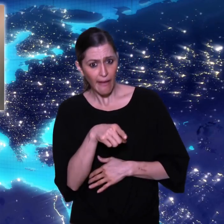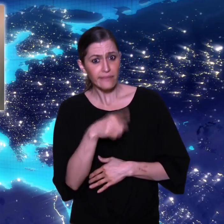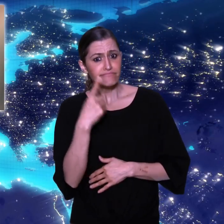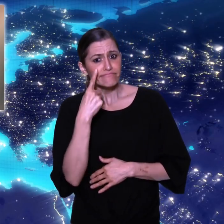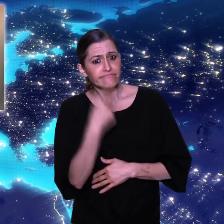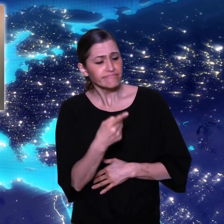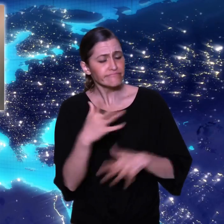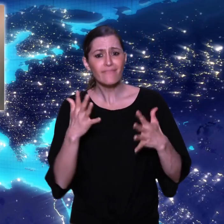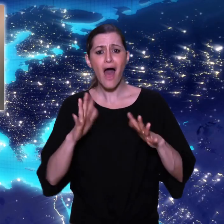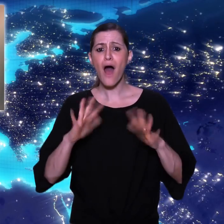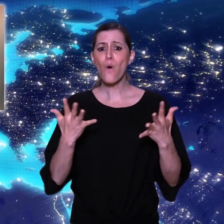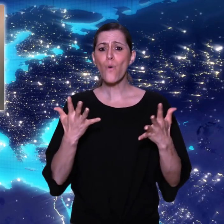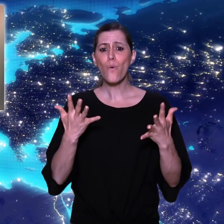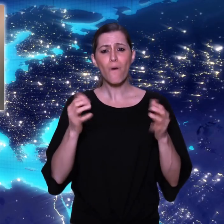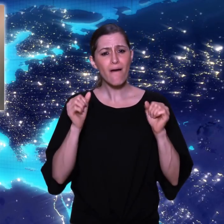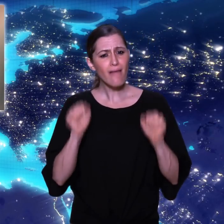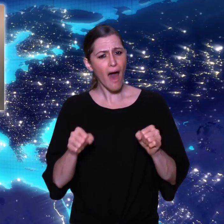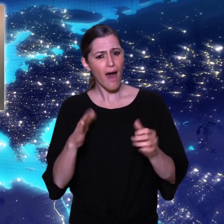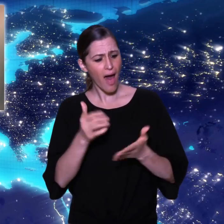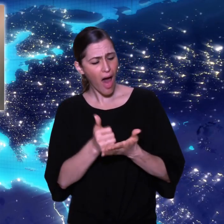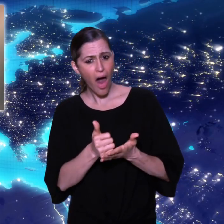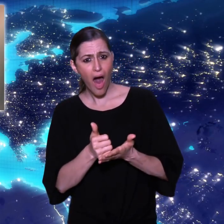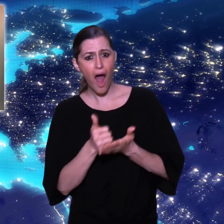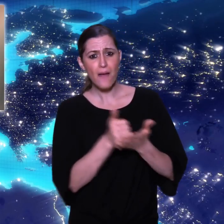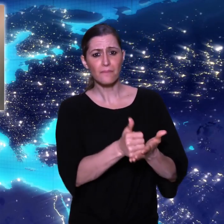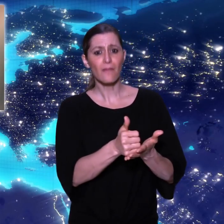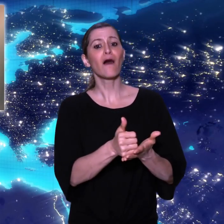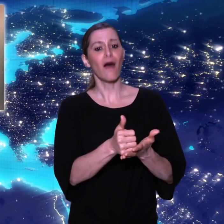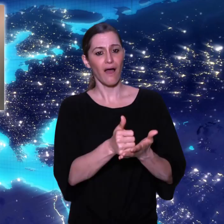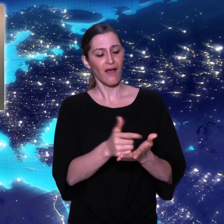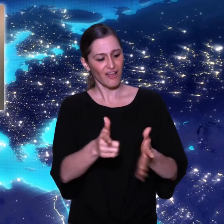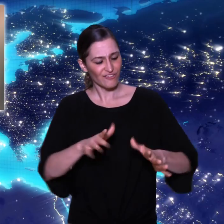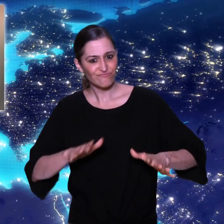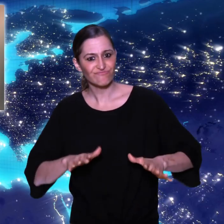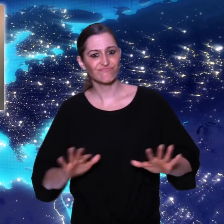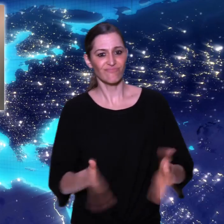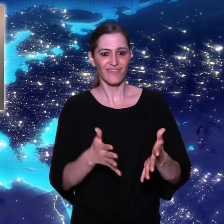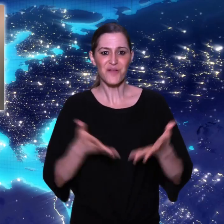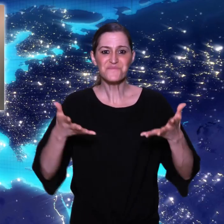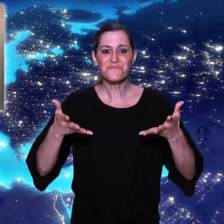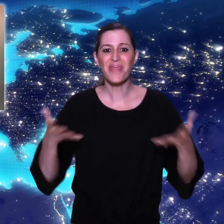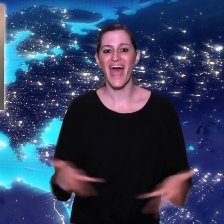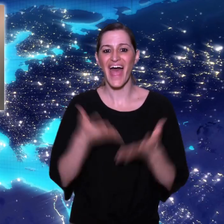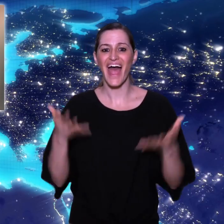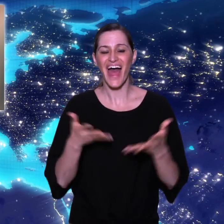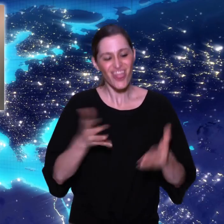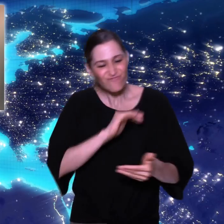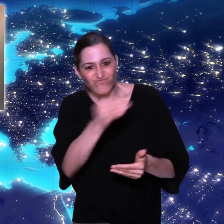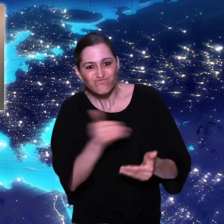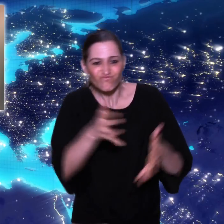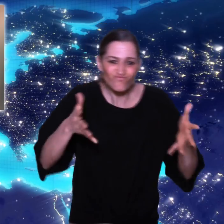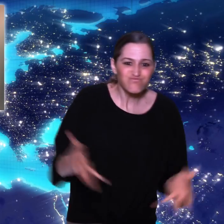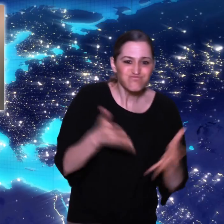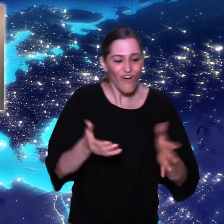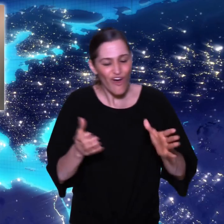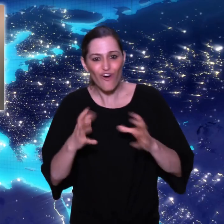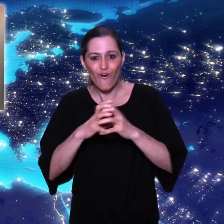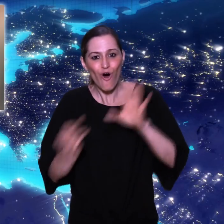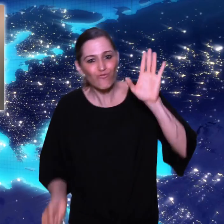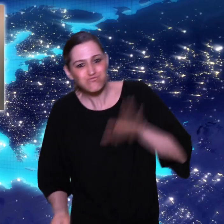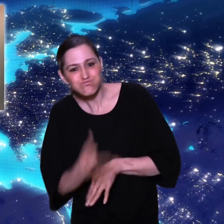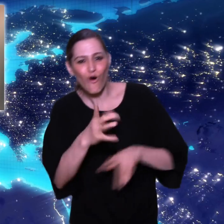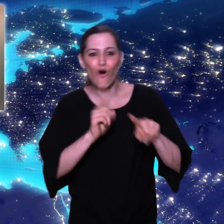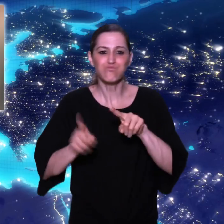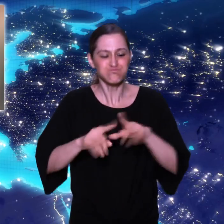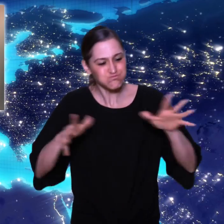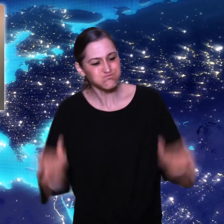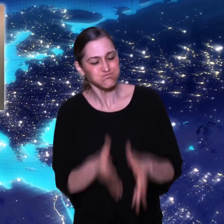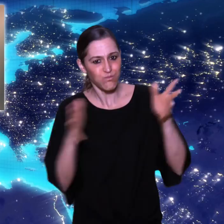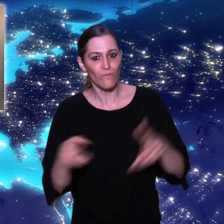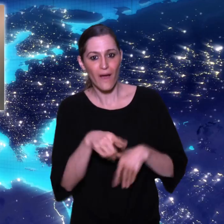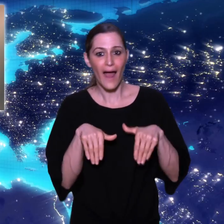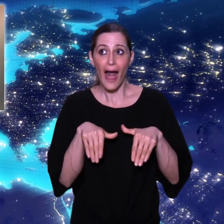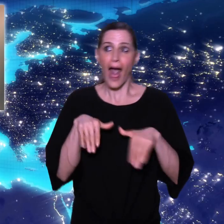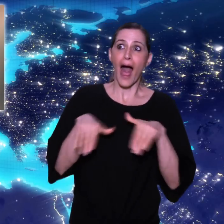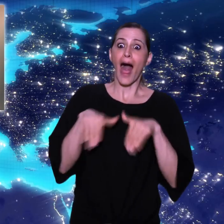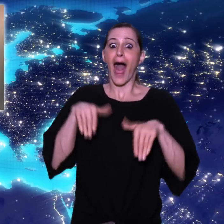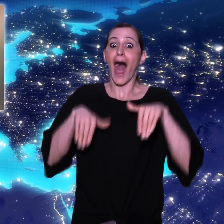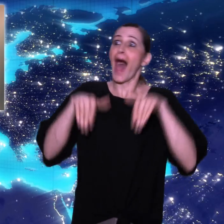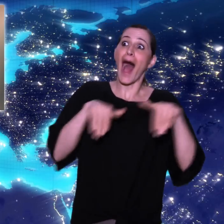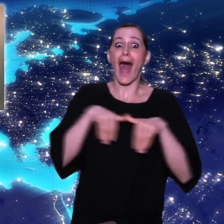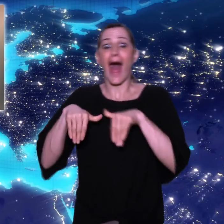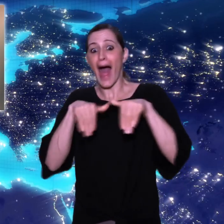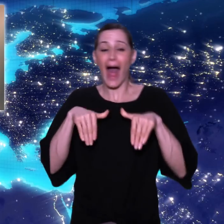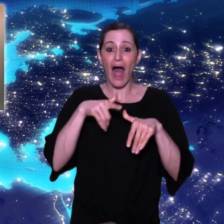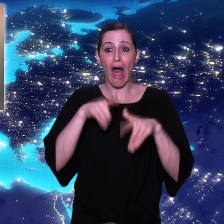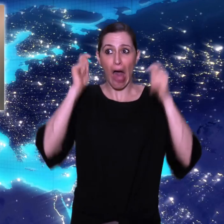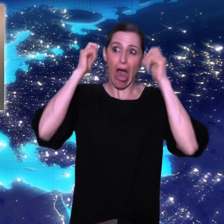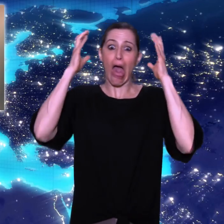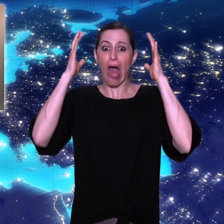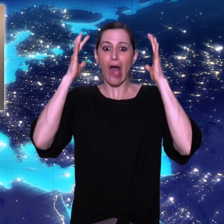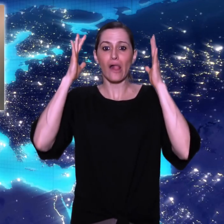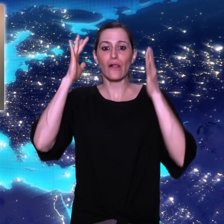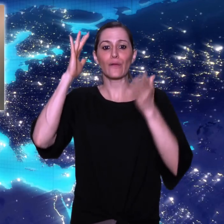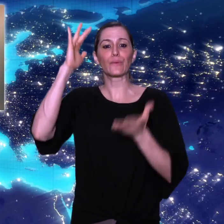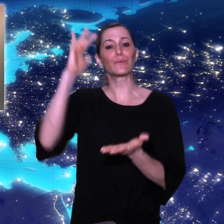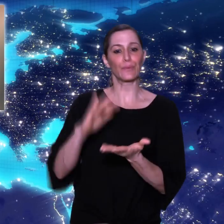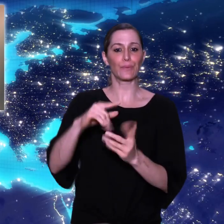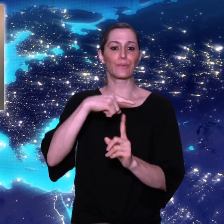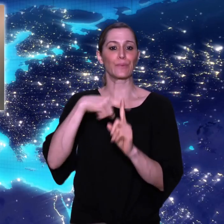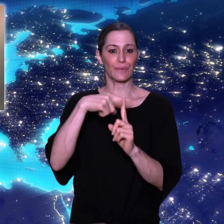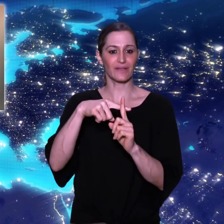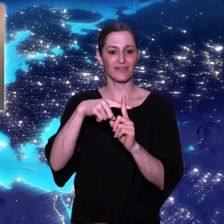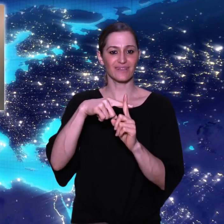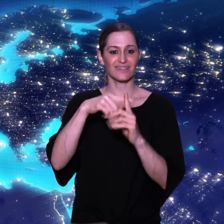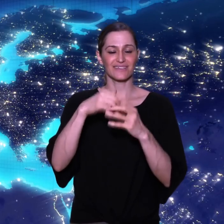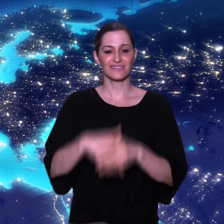Playing would help reduce the dogs’ stress levels.